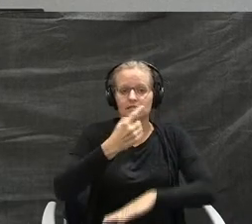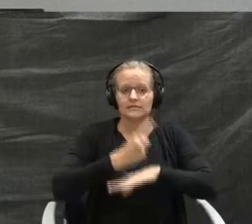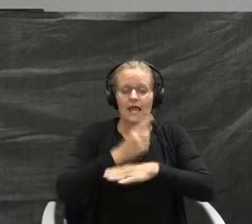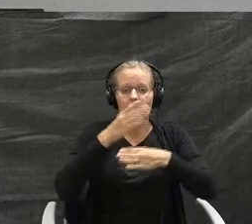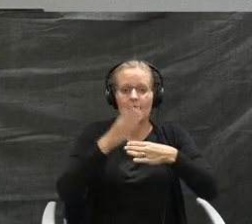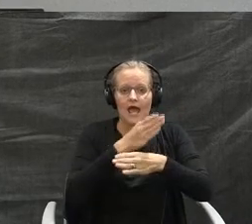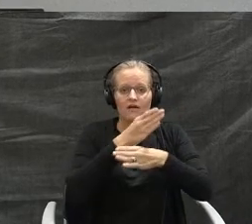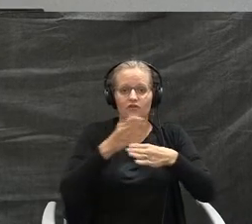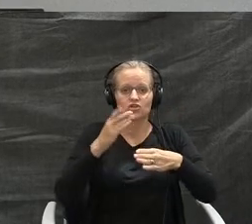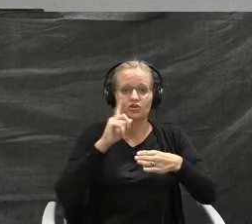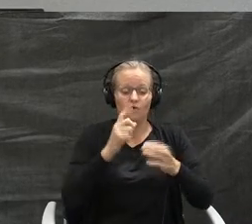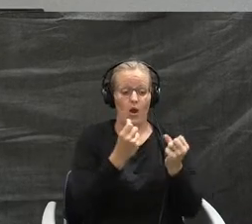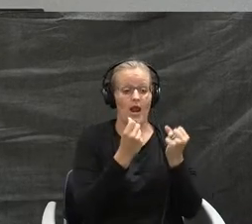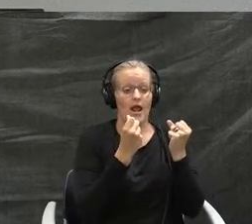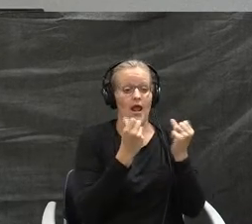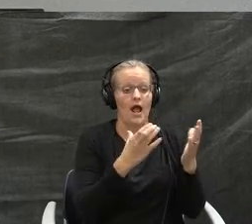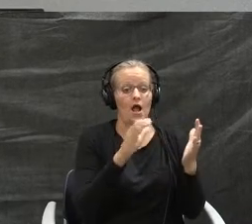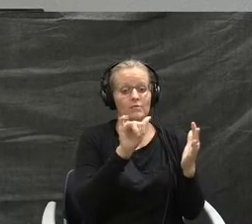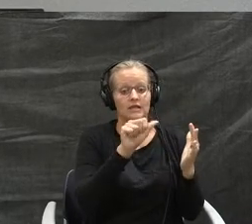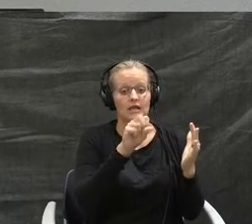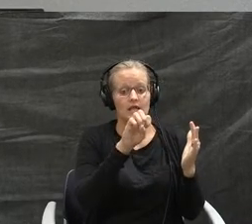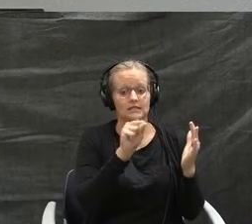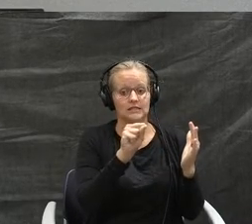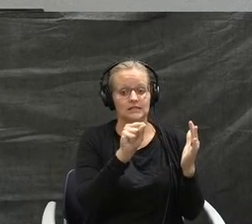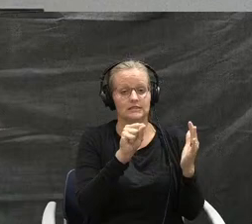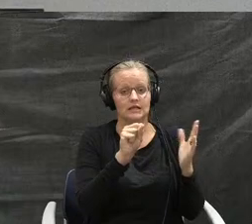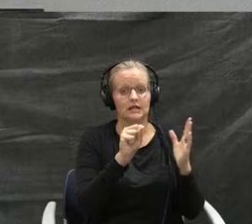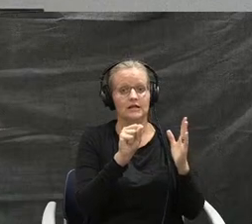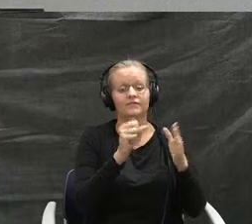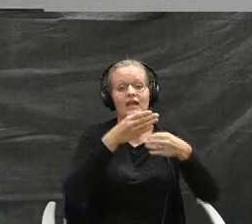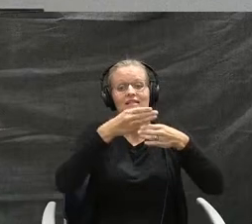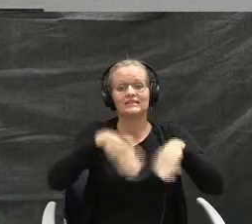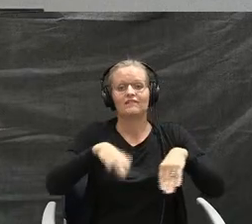cases divided by 10,000, so it's a number of cases per 10,000,